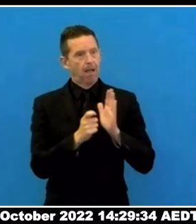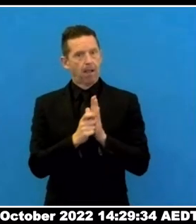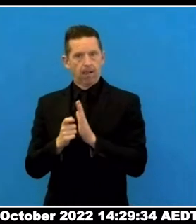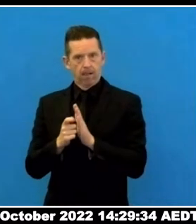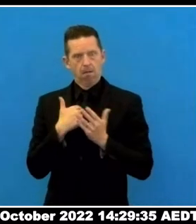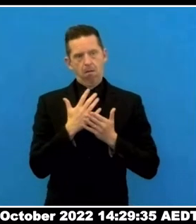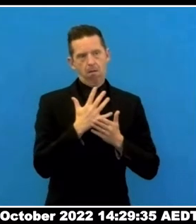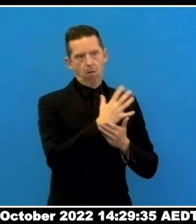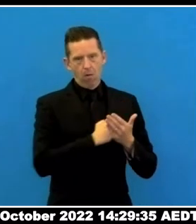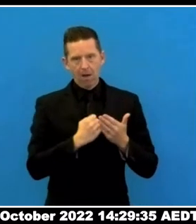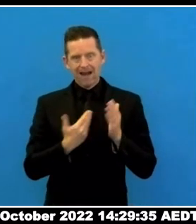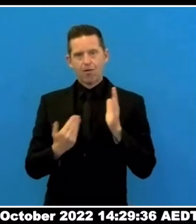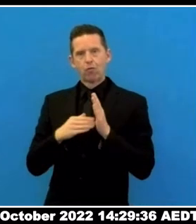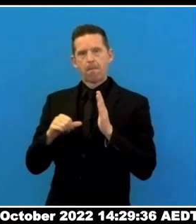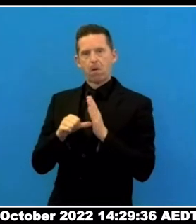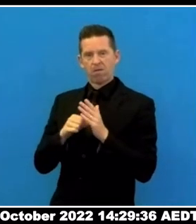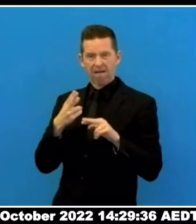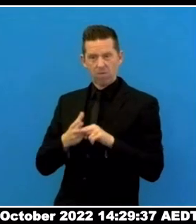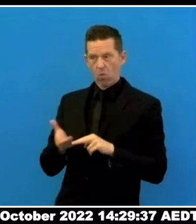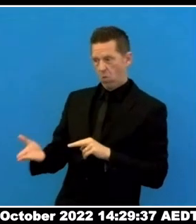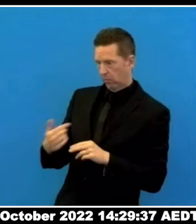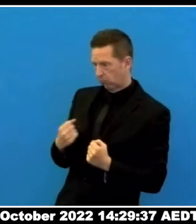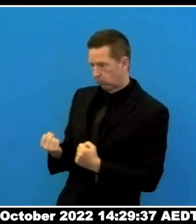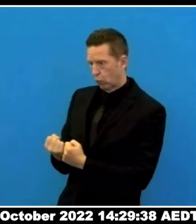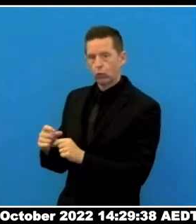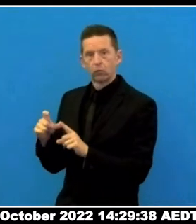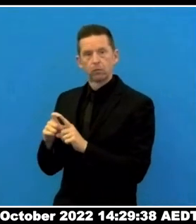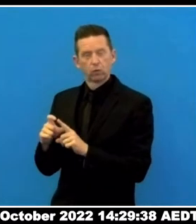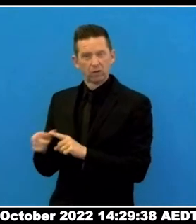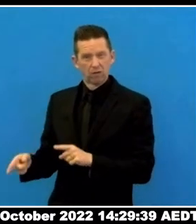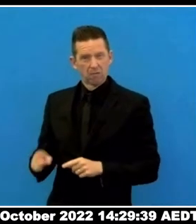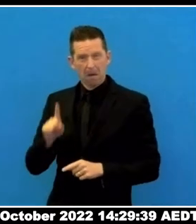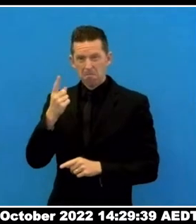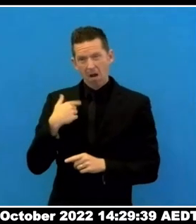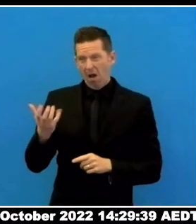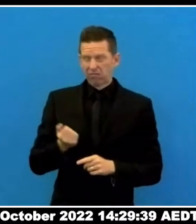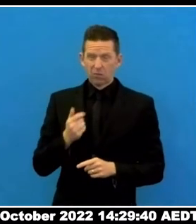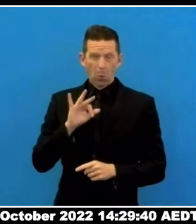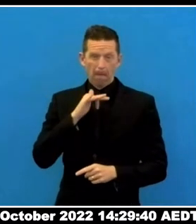to make some extra money, but I earn very little and I feel very tired.